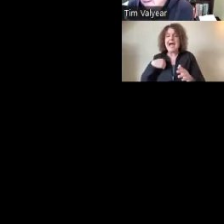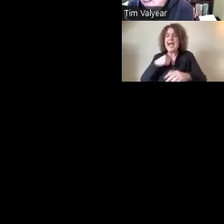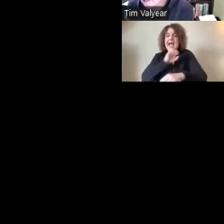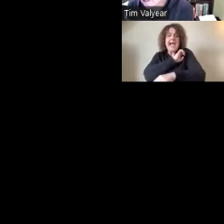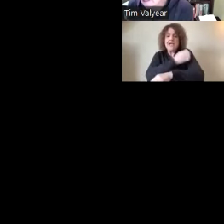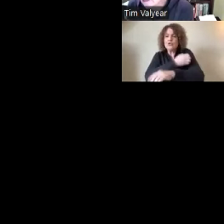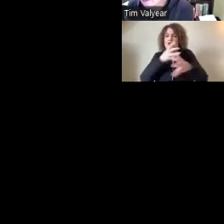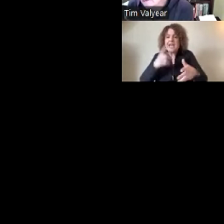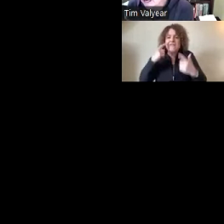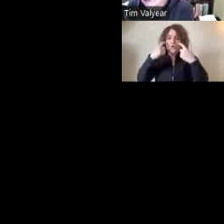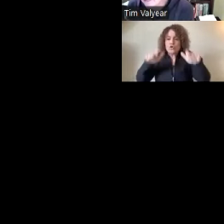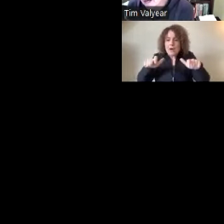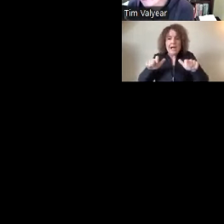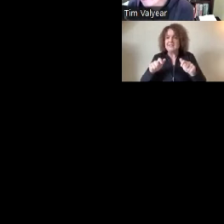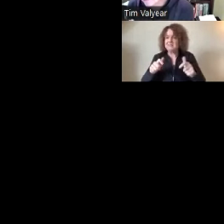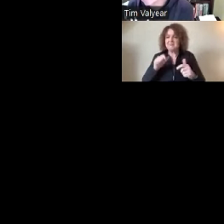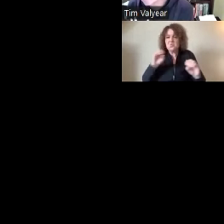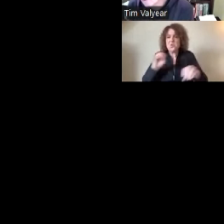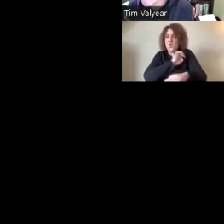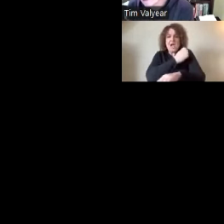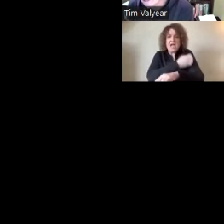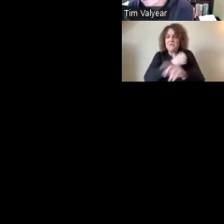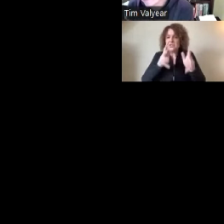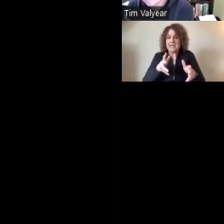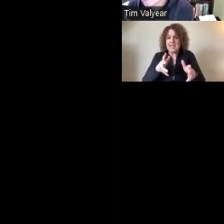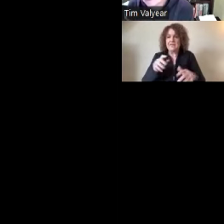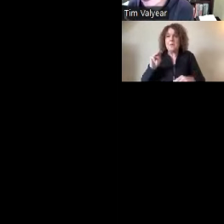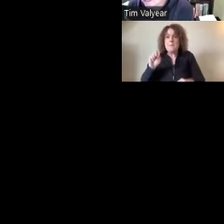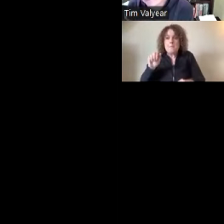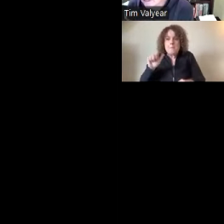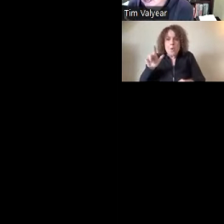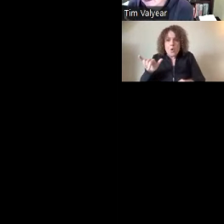months. I truthfully, when I leave the hospital, I don't